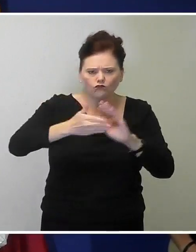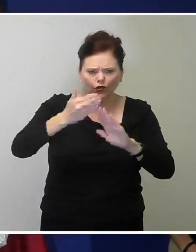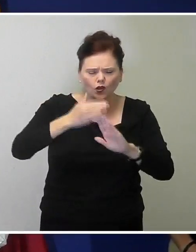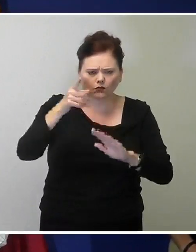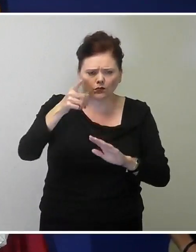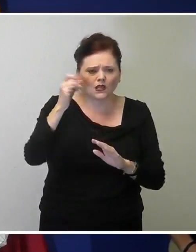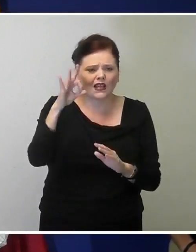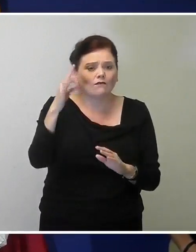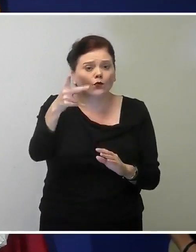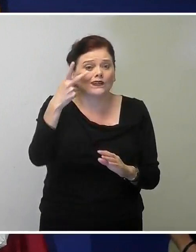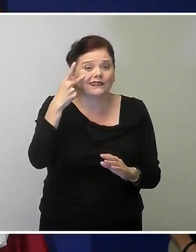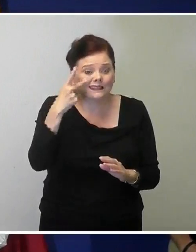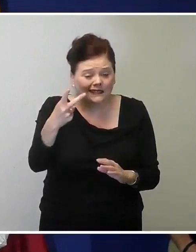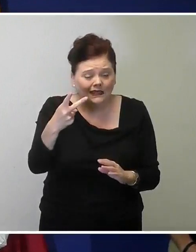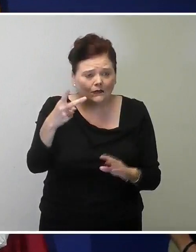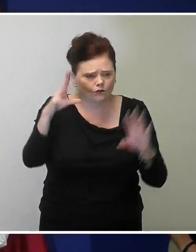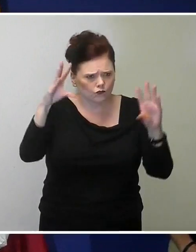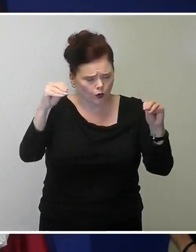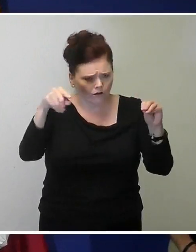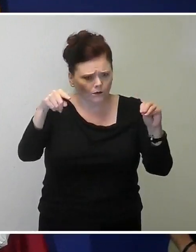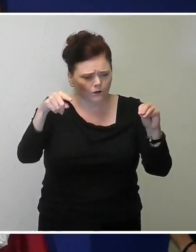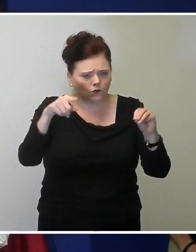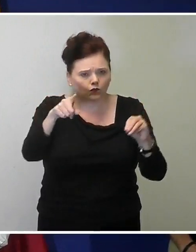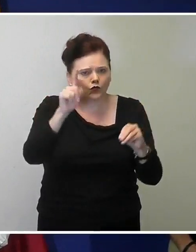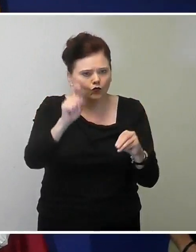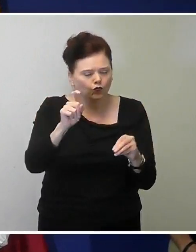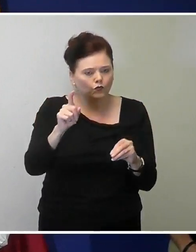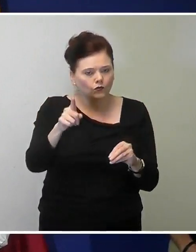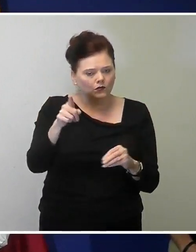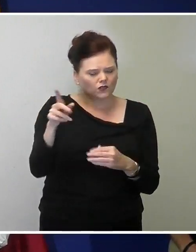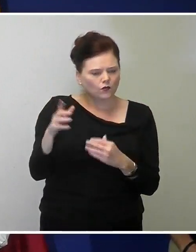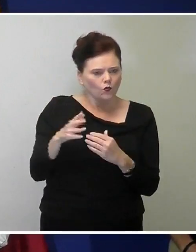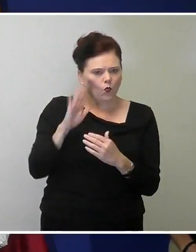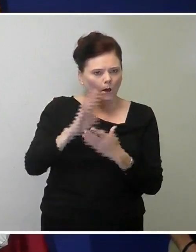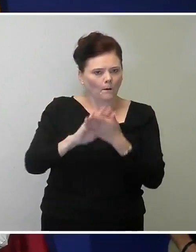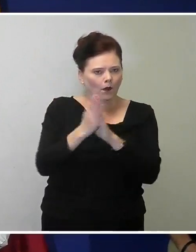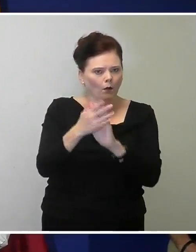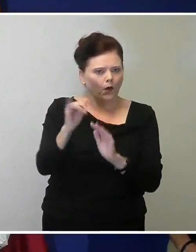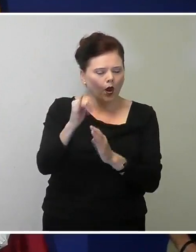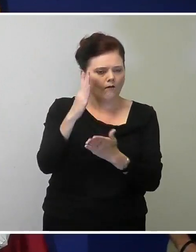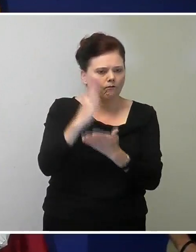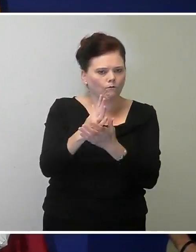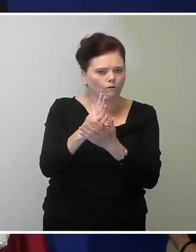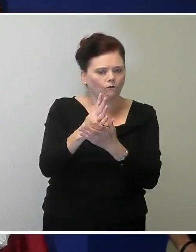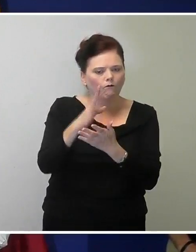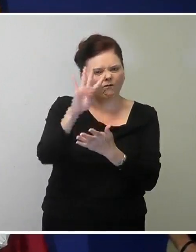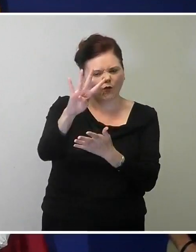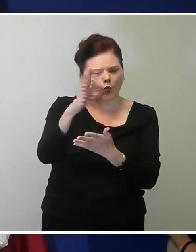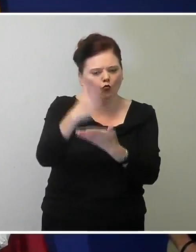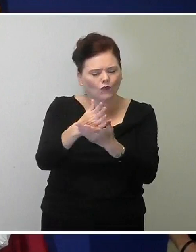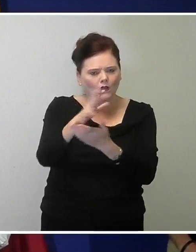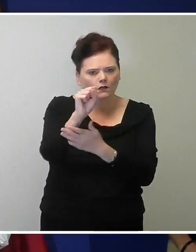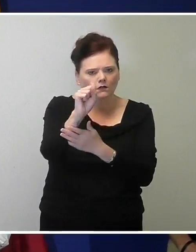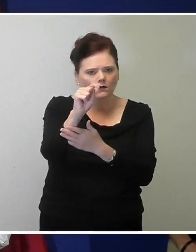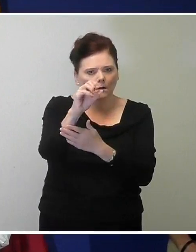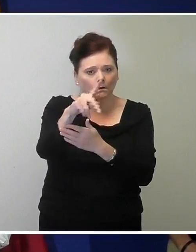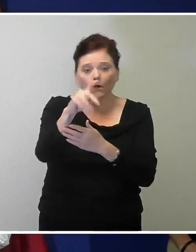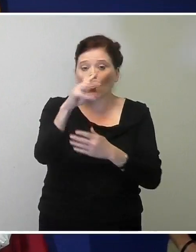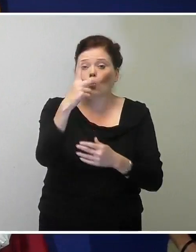SOME AREAS YOU MIGHT COME ACROSS A TRAFFIC LIGHT THAT IS NOT IF YOU DO COME TO ONE THAT IS